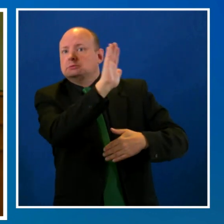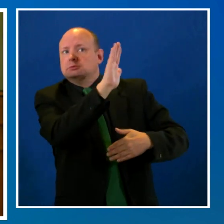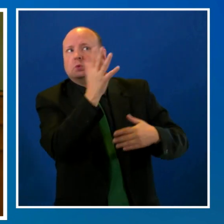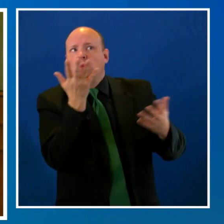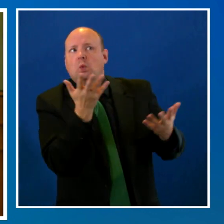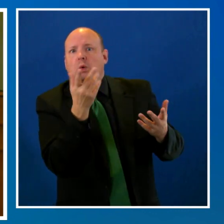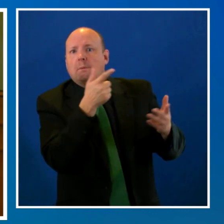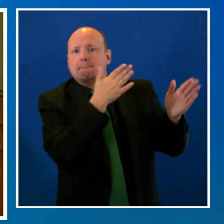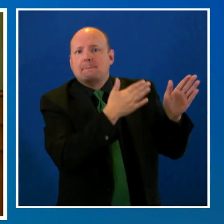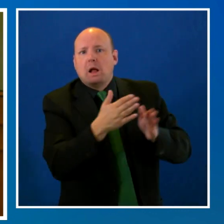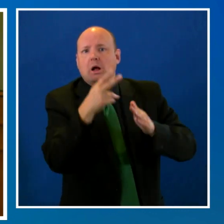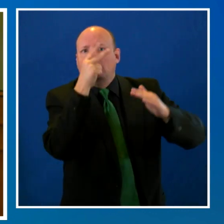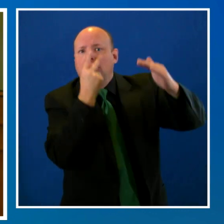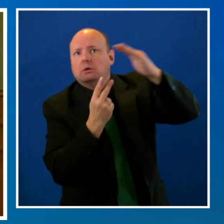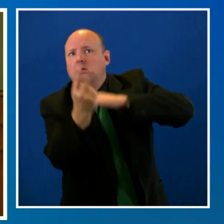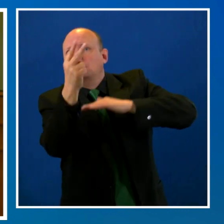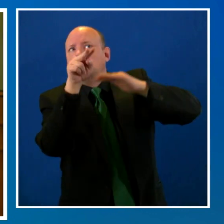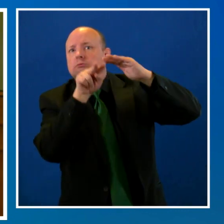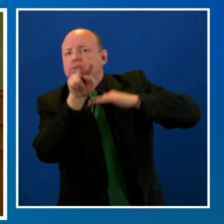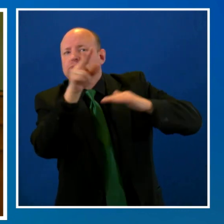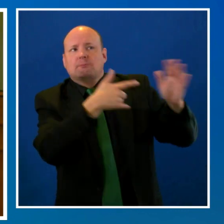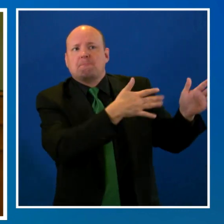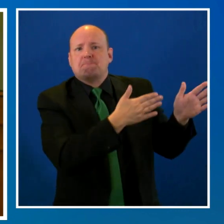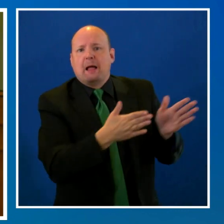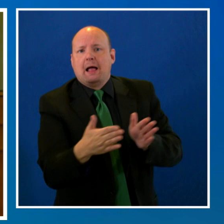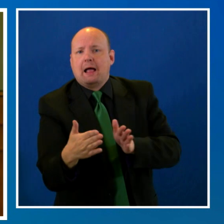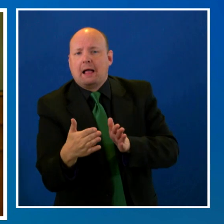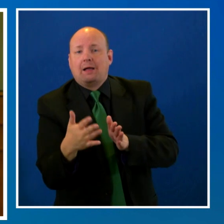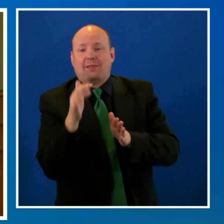And again, one of the biggest reminders and what we can take